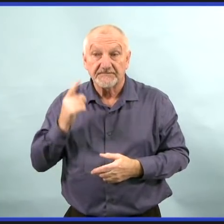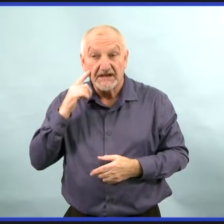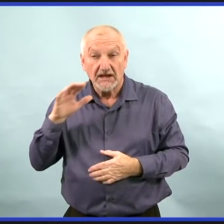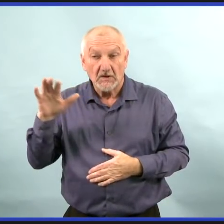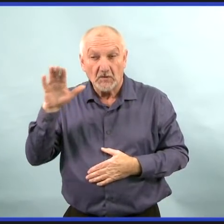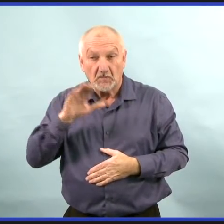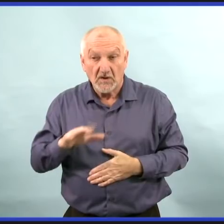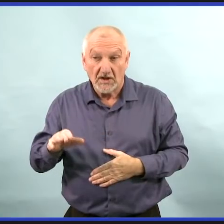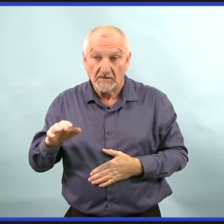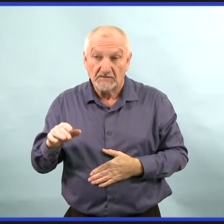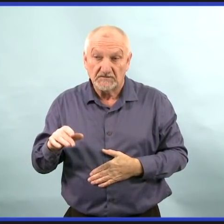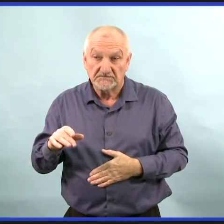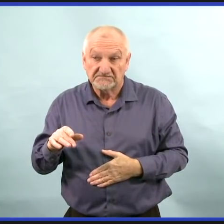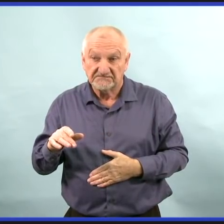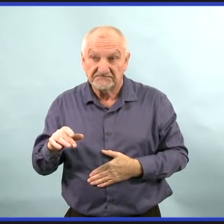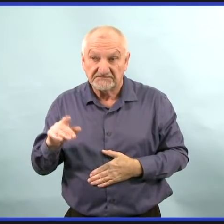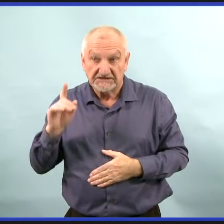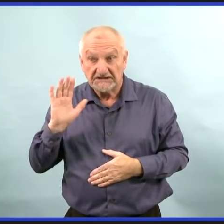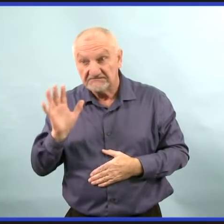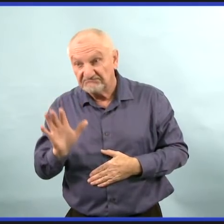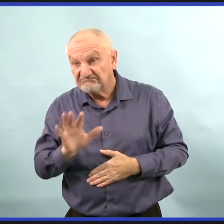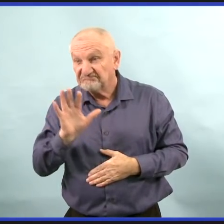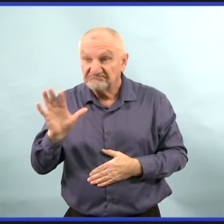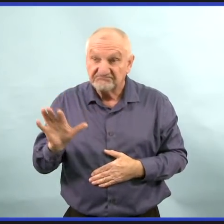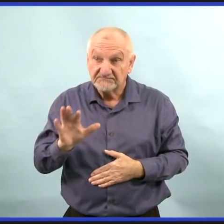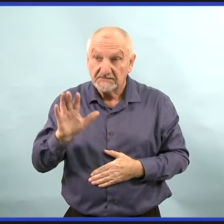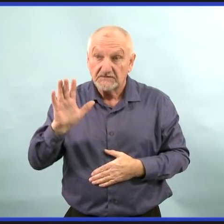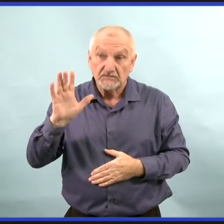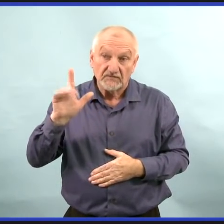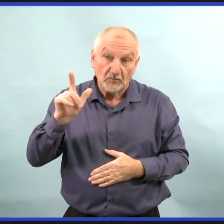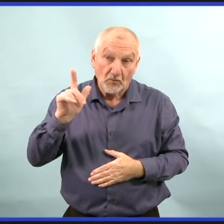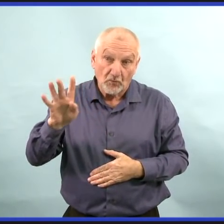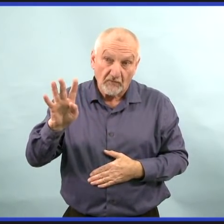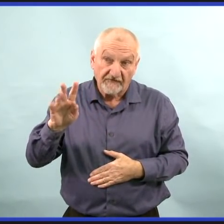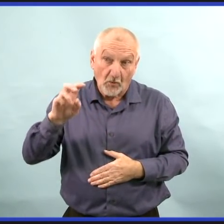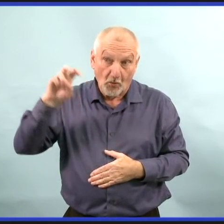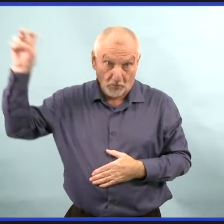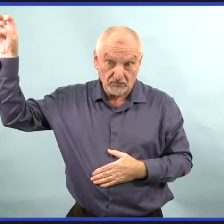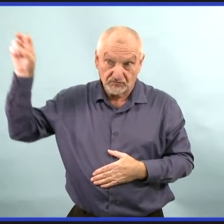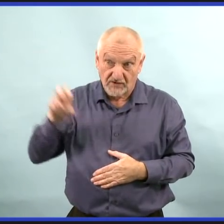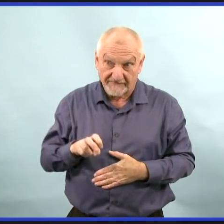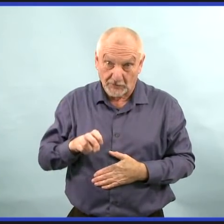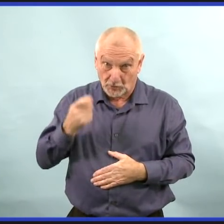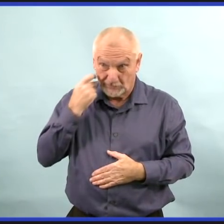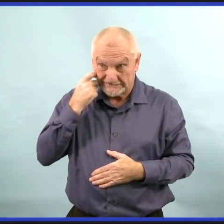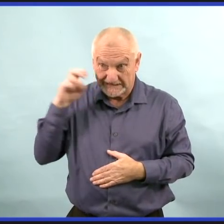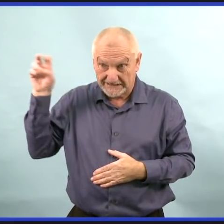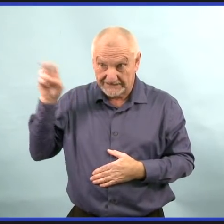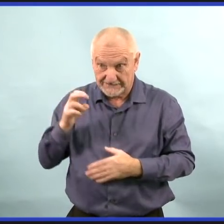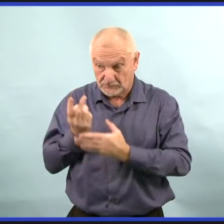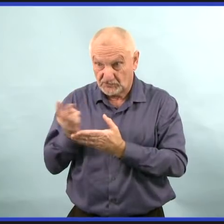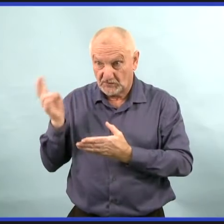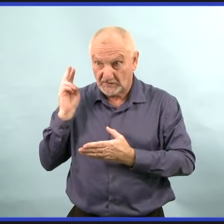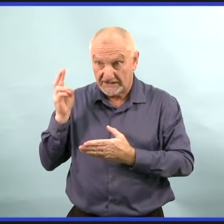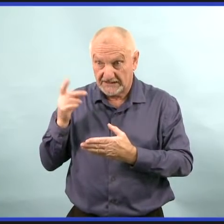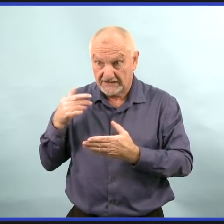cases or 24 uh returned travelers in the last two weeks from those uh countries listed from uh